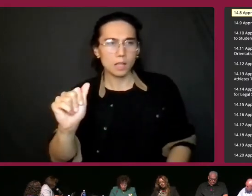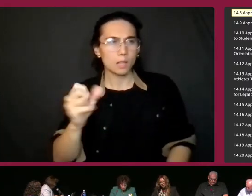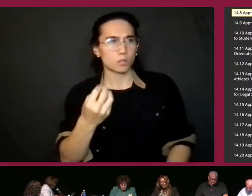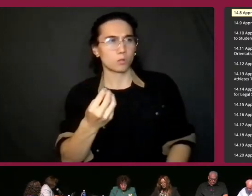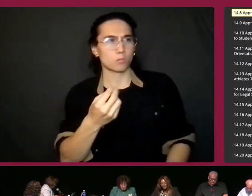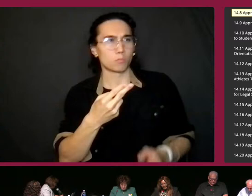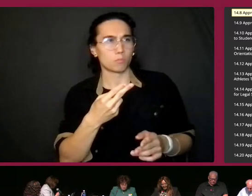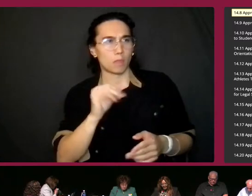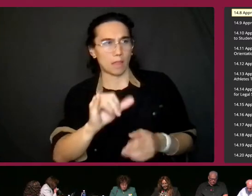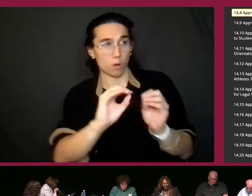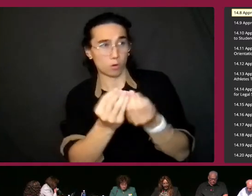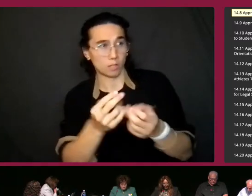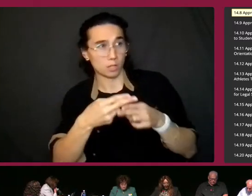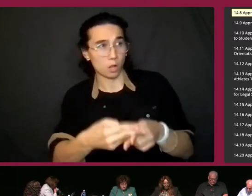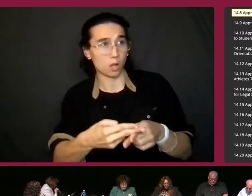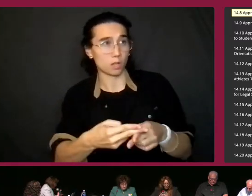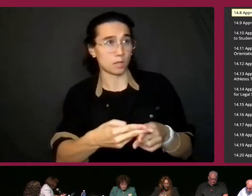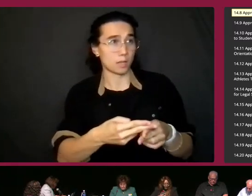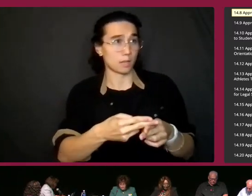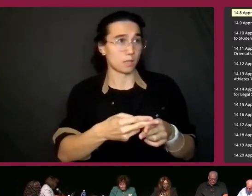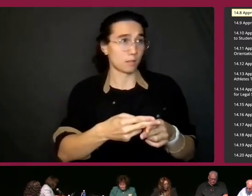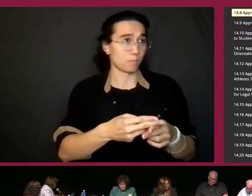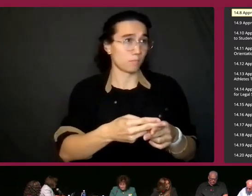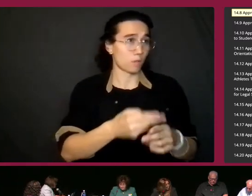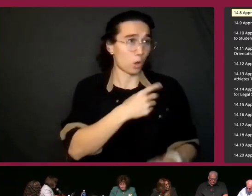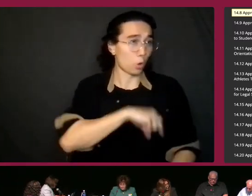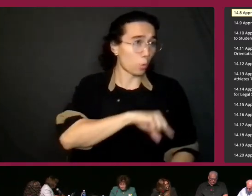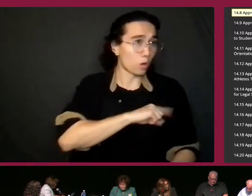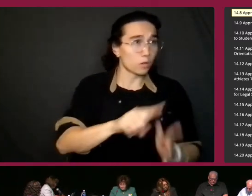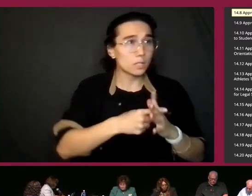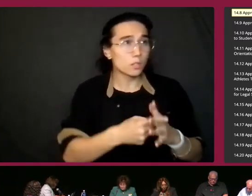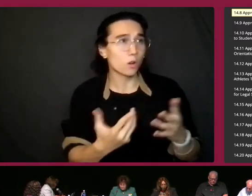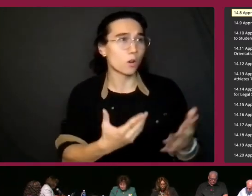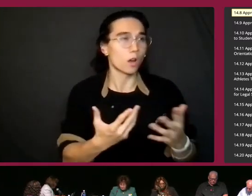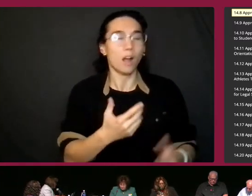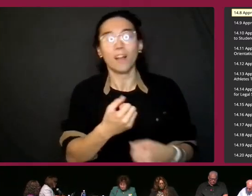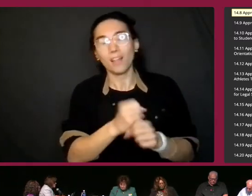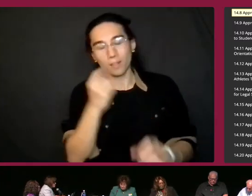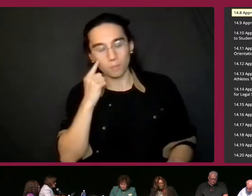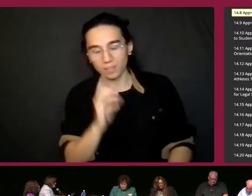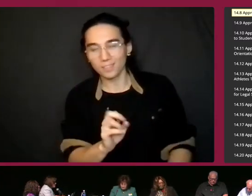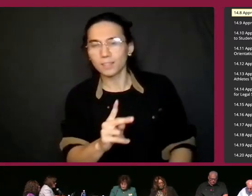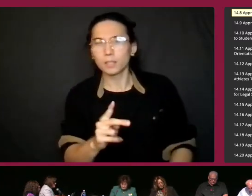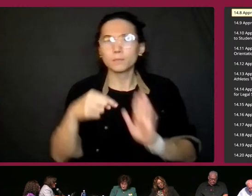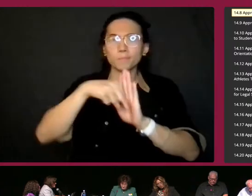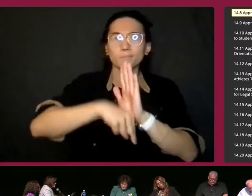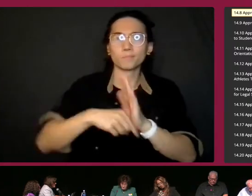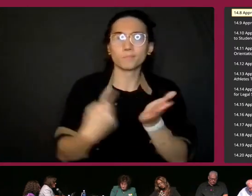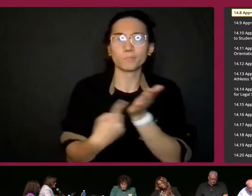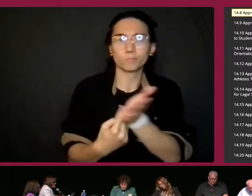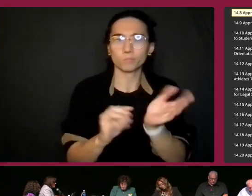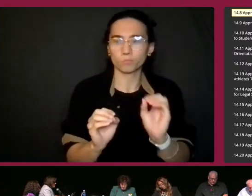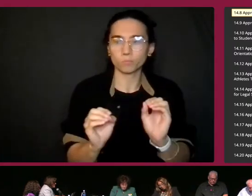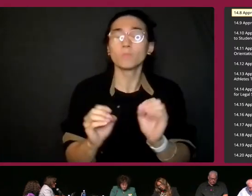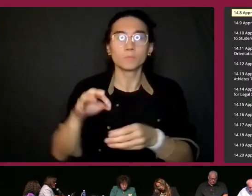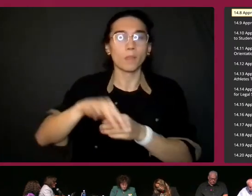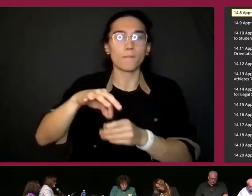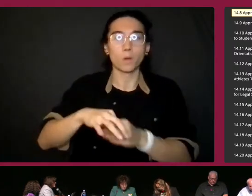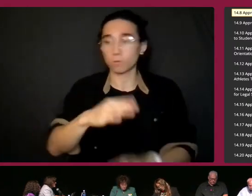Makes a lot of sense, um Any further discussion? Vote. Student Trustee Rivera? Approved. Trustee Gaines?